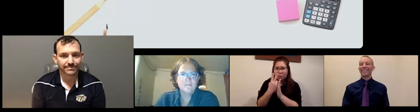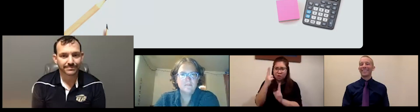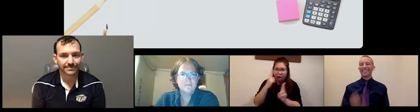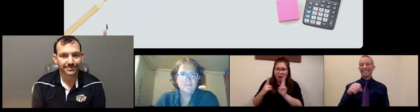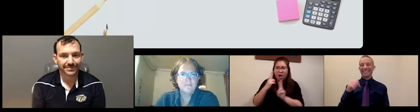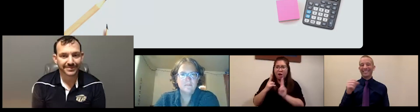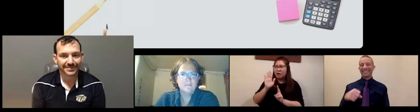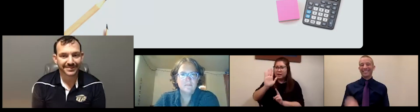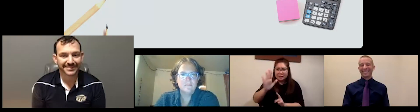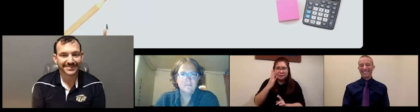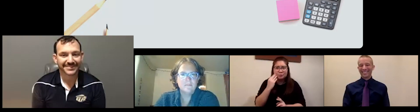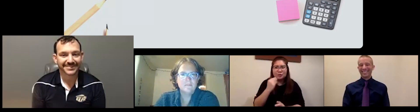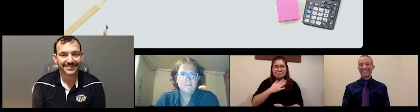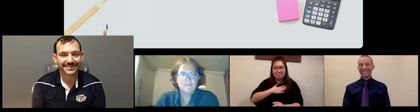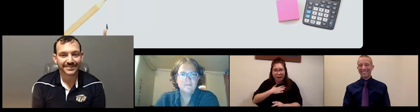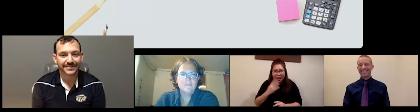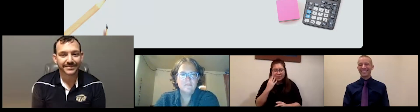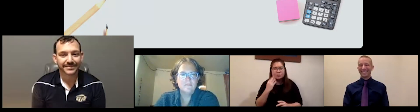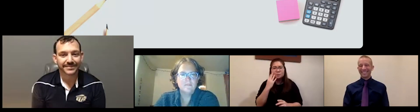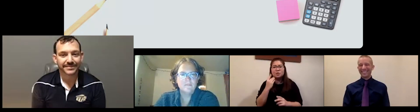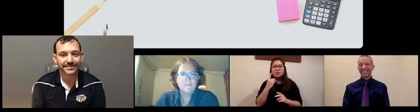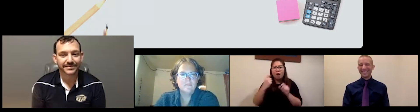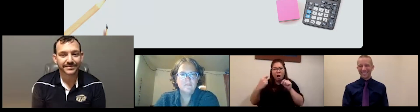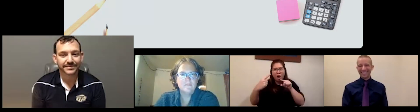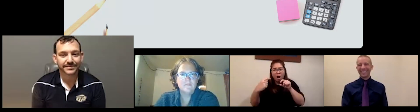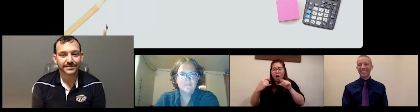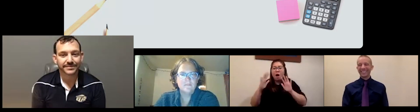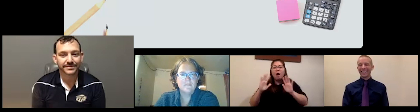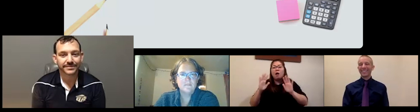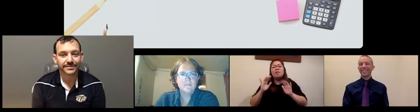talking about his experiences and my experiences.